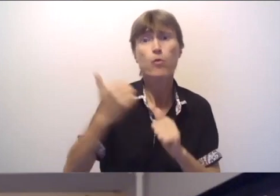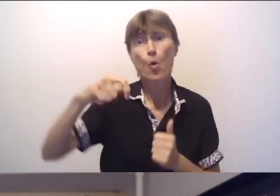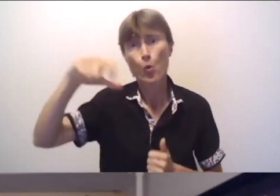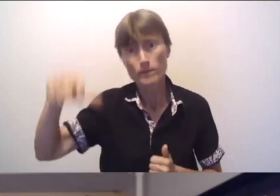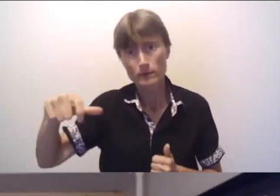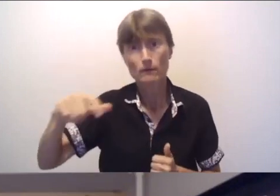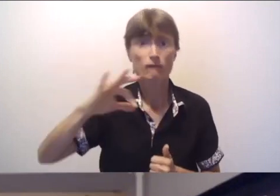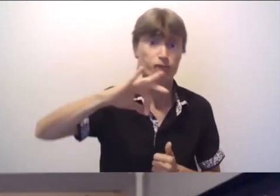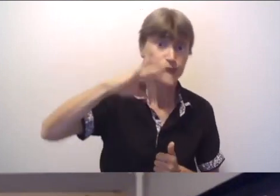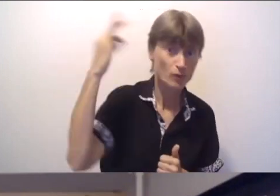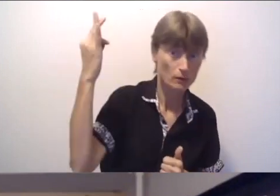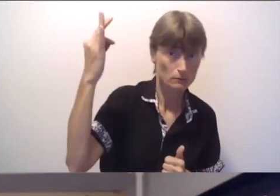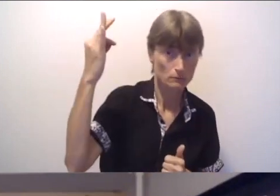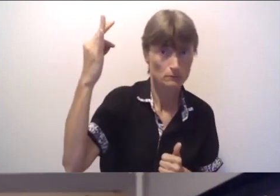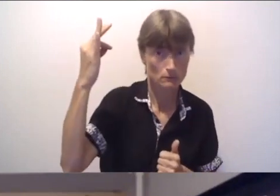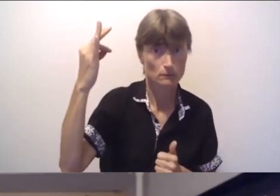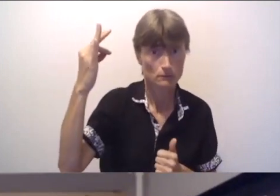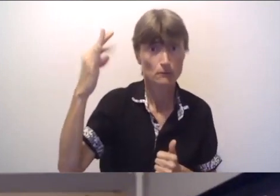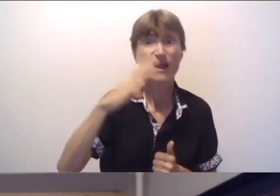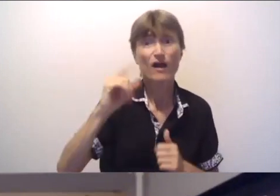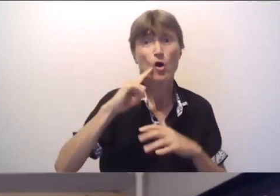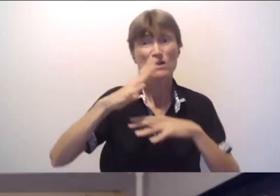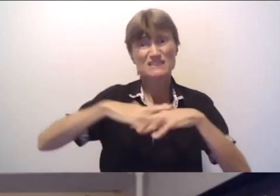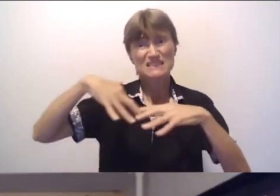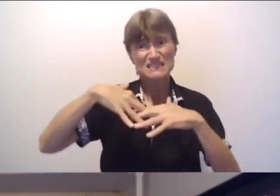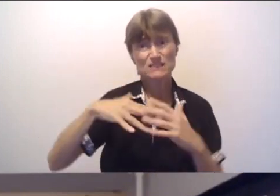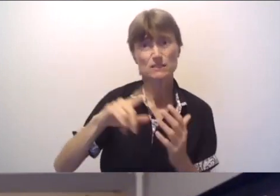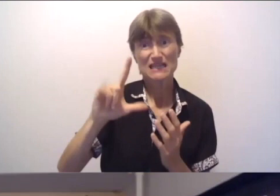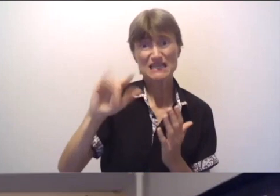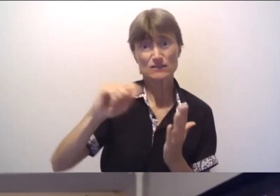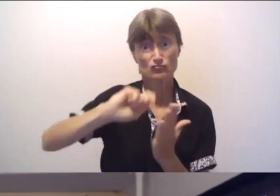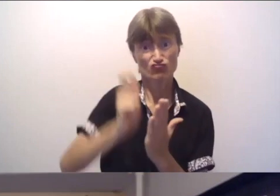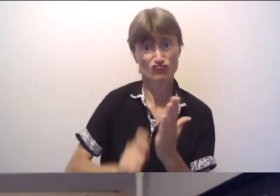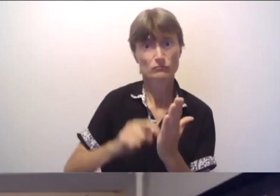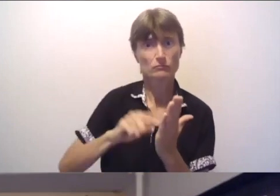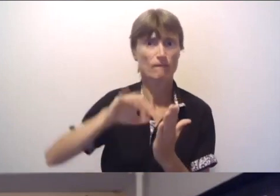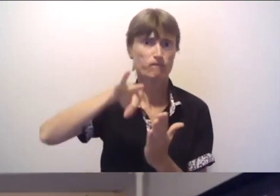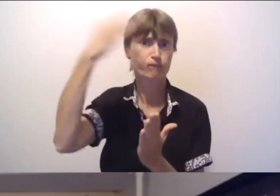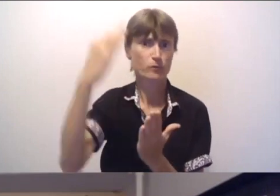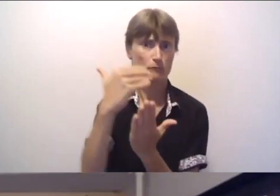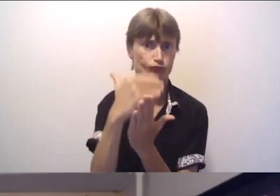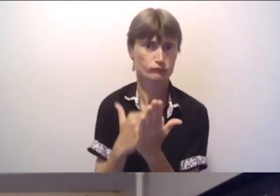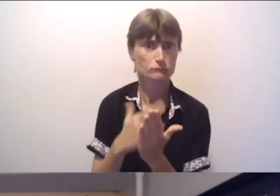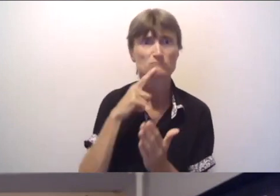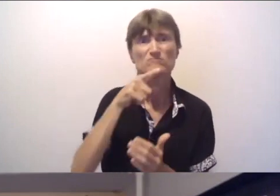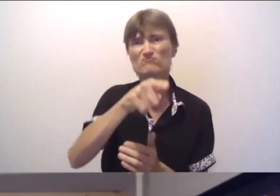and france and on indigenous literature written in french he specializes in research creation